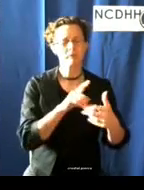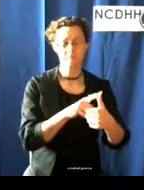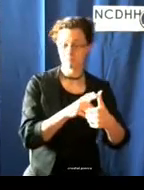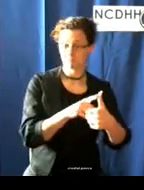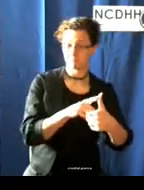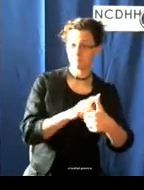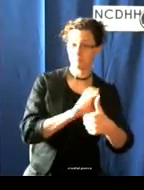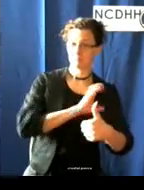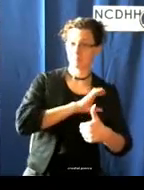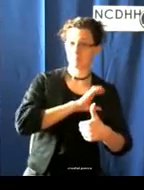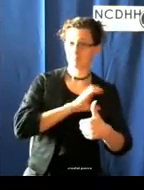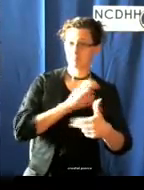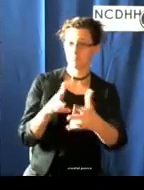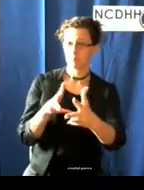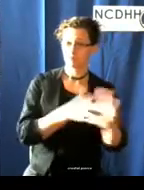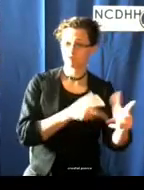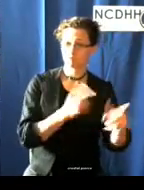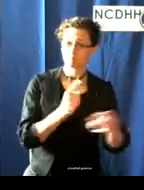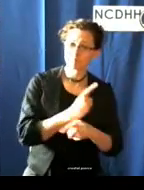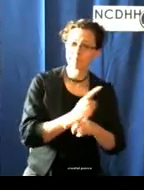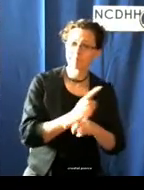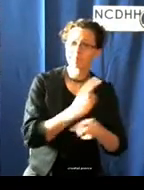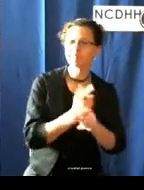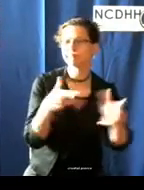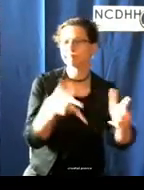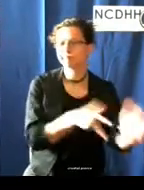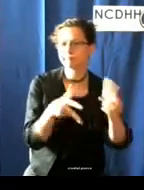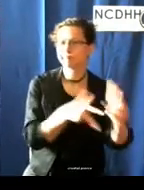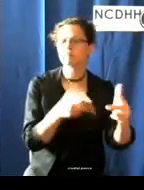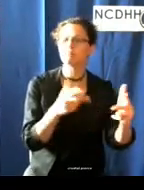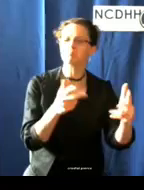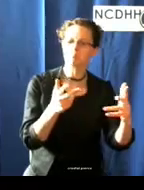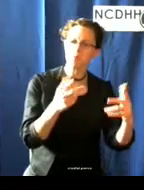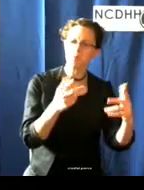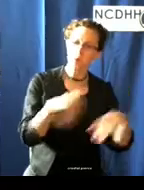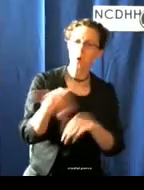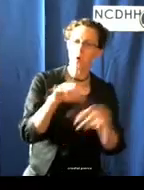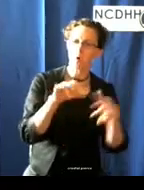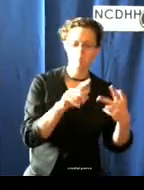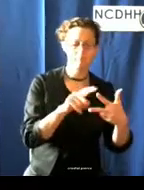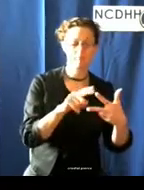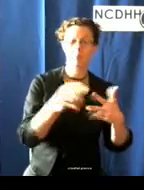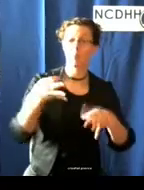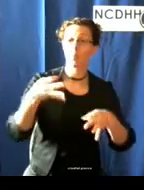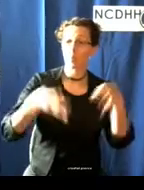INTERACTING WITH THE COURT SYSTEM OR INTERACTING OR BEING IN